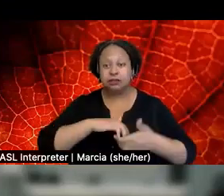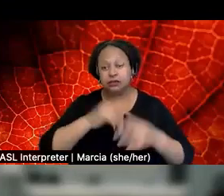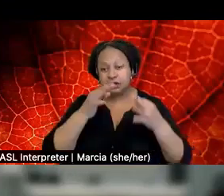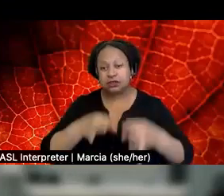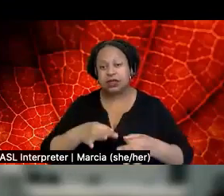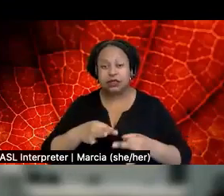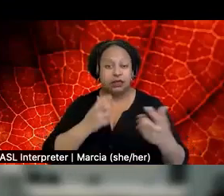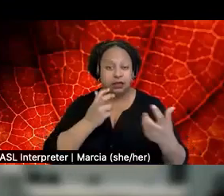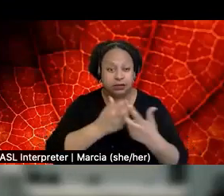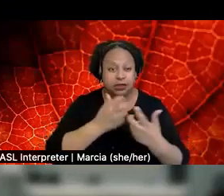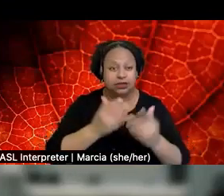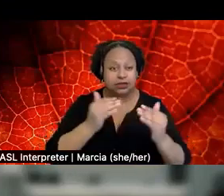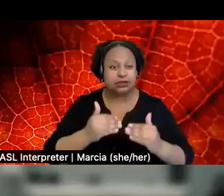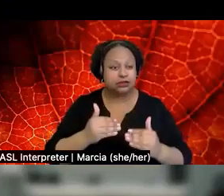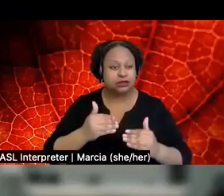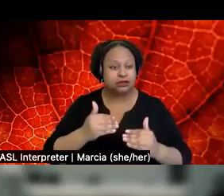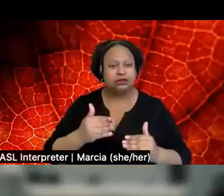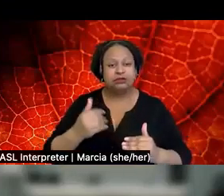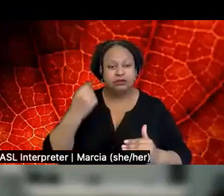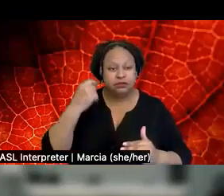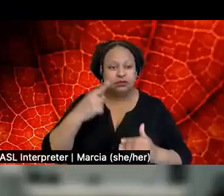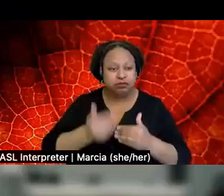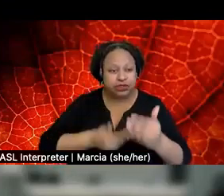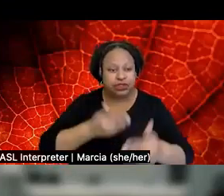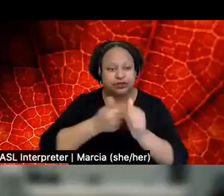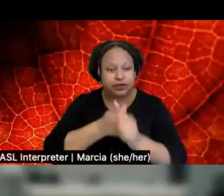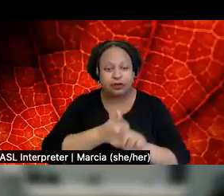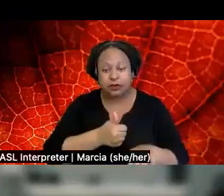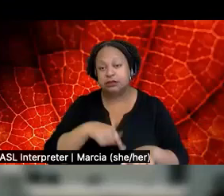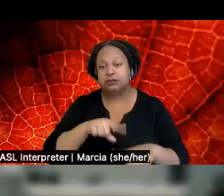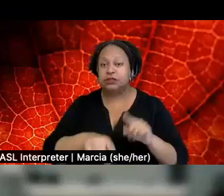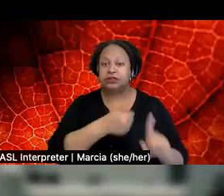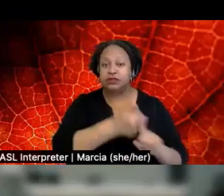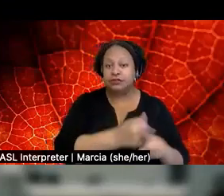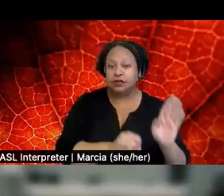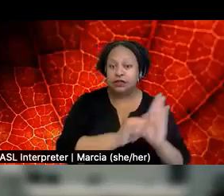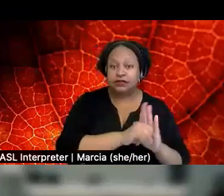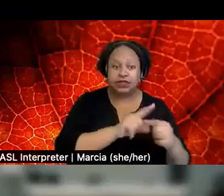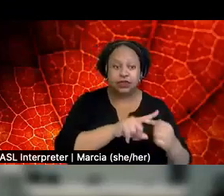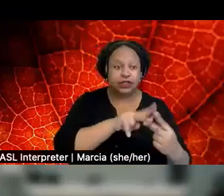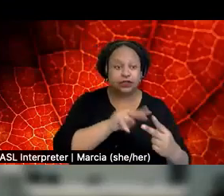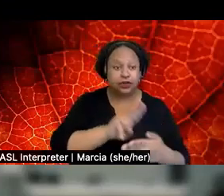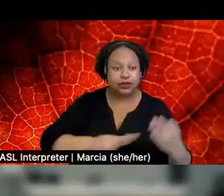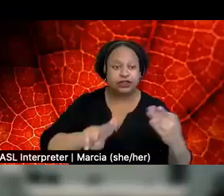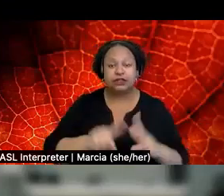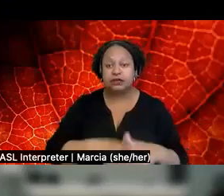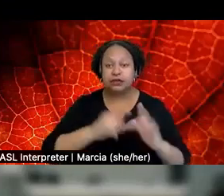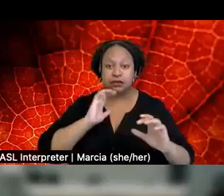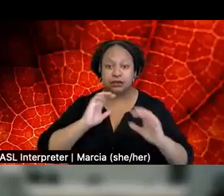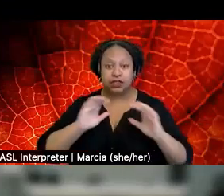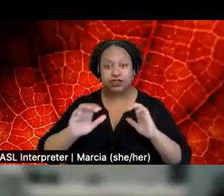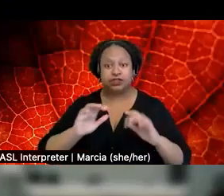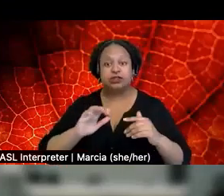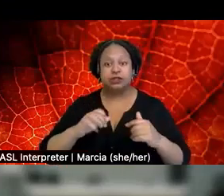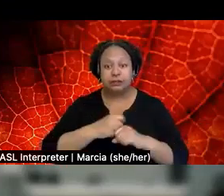procedures and roll to whatever they need to self identify to the university and initiate communication so it has to come from them.